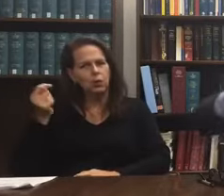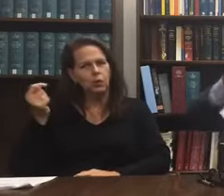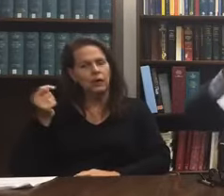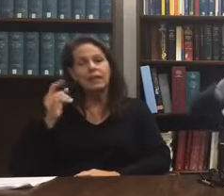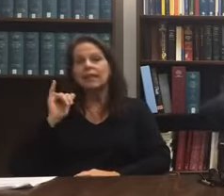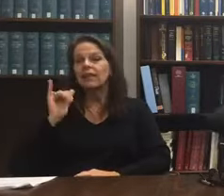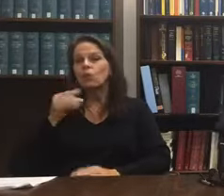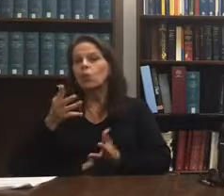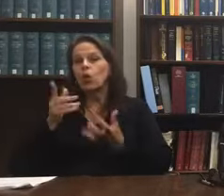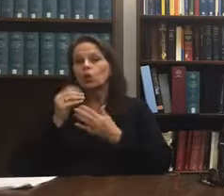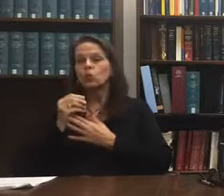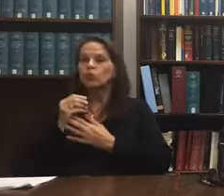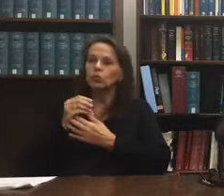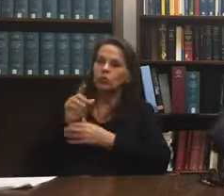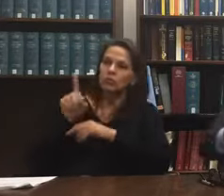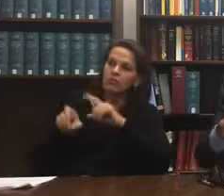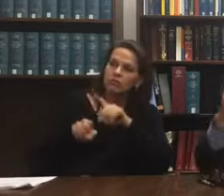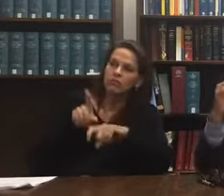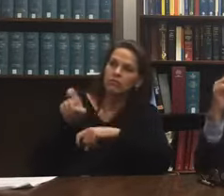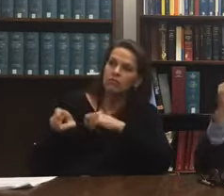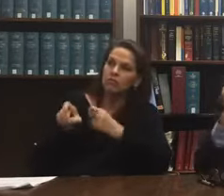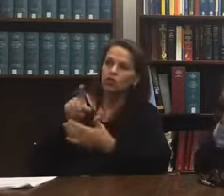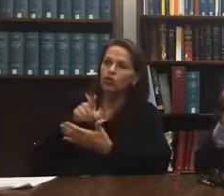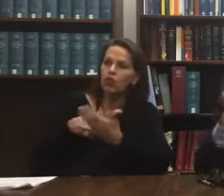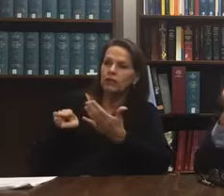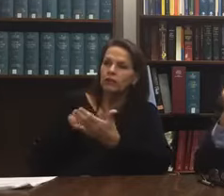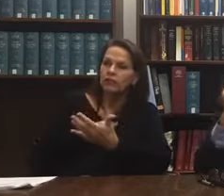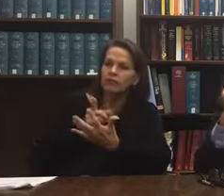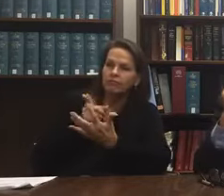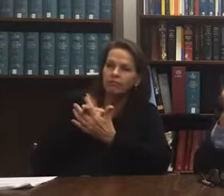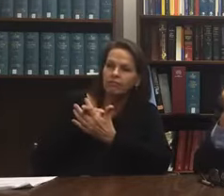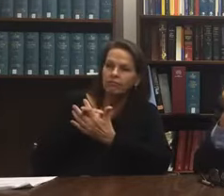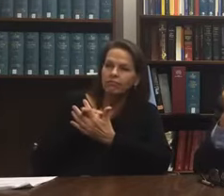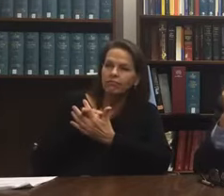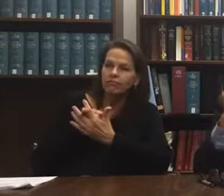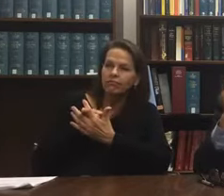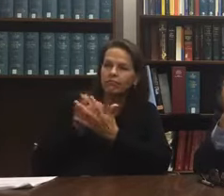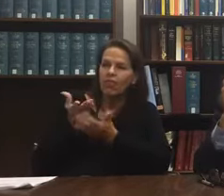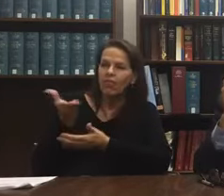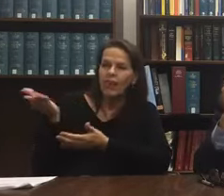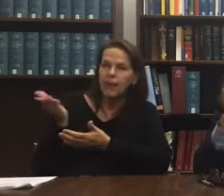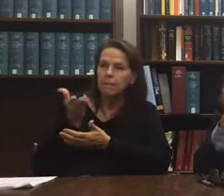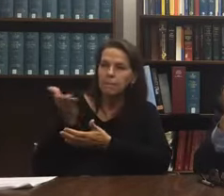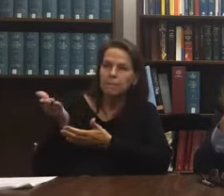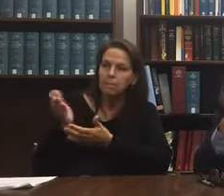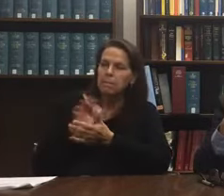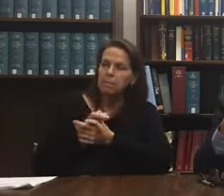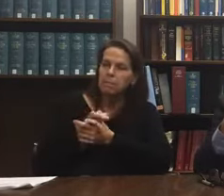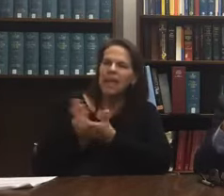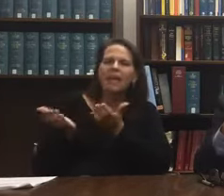want to cross-examine them or ask them questions you know again you can do that